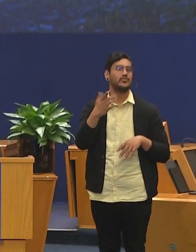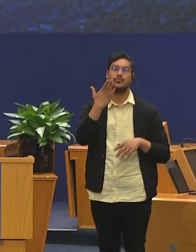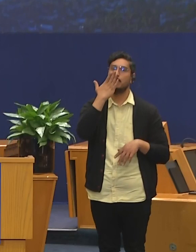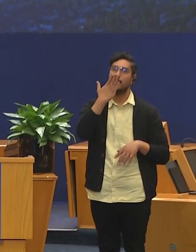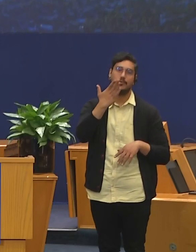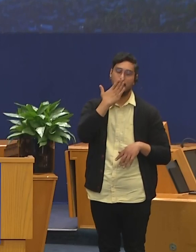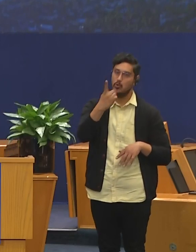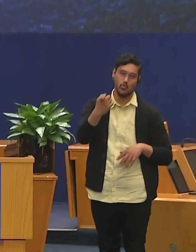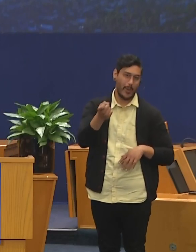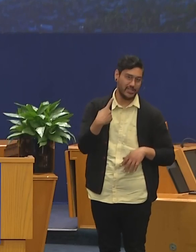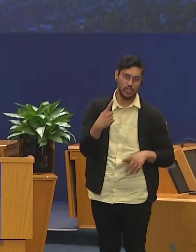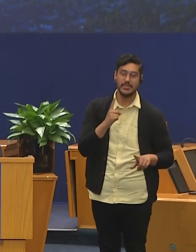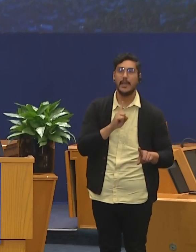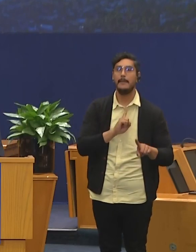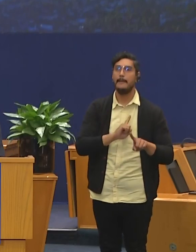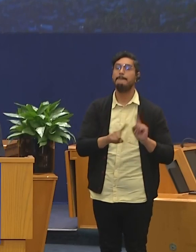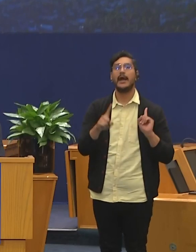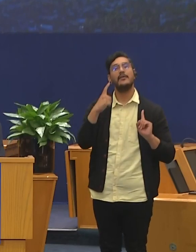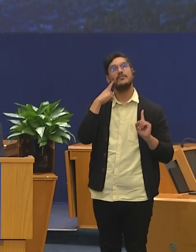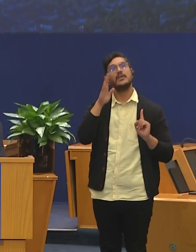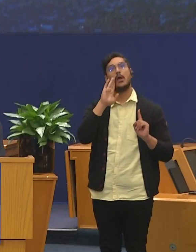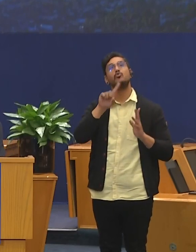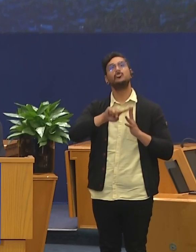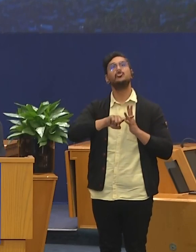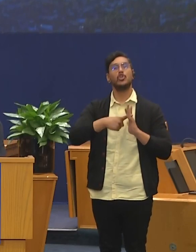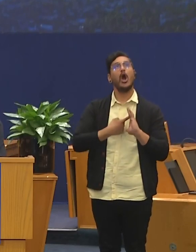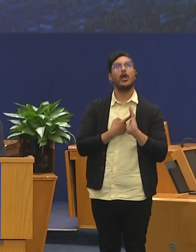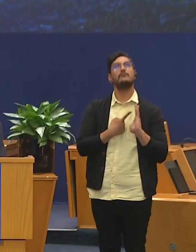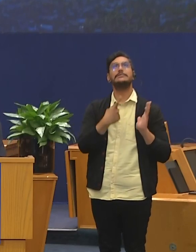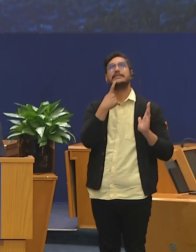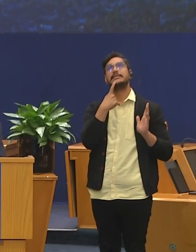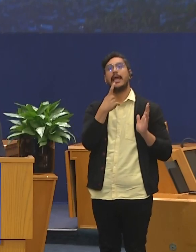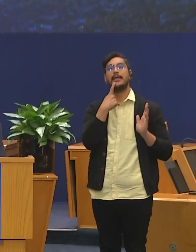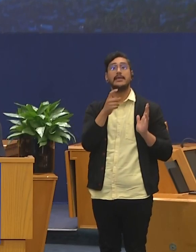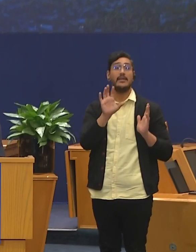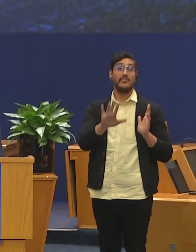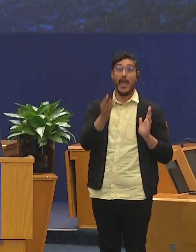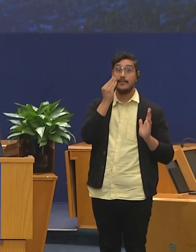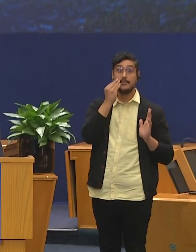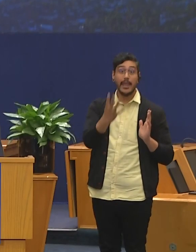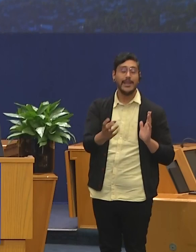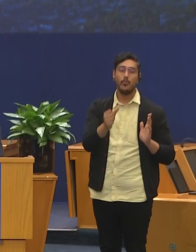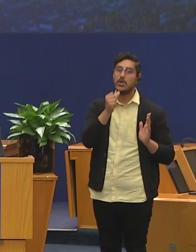COMMUNITY THAT MAY HAVE HELPED? THESE ARE GREAT QUESTIONS BUT I PROBABLY